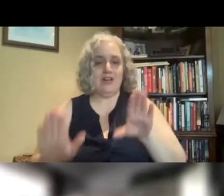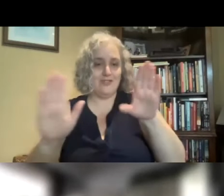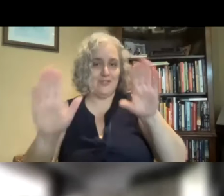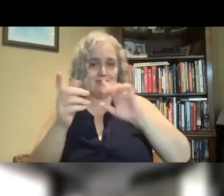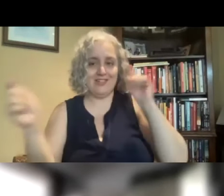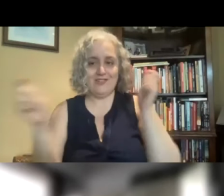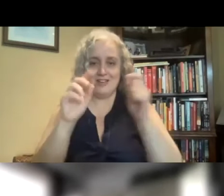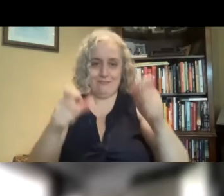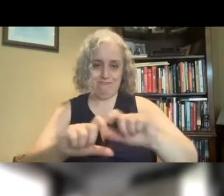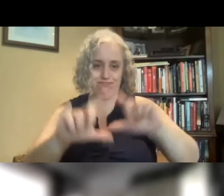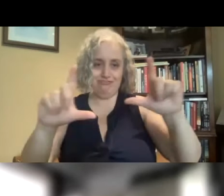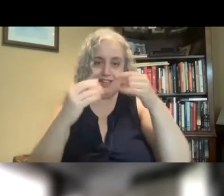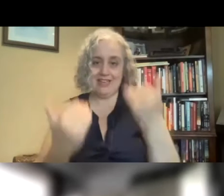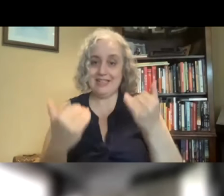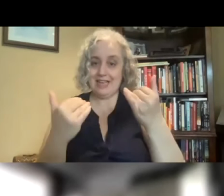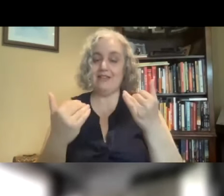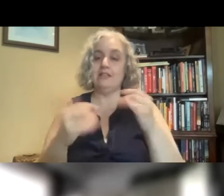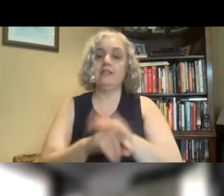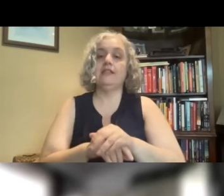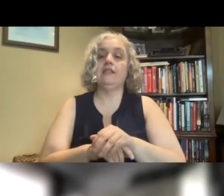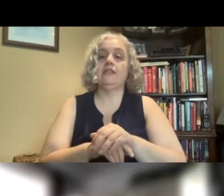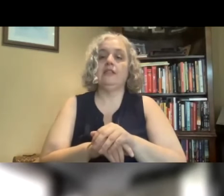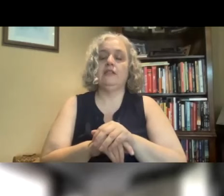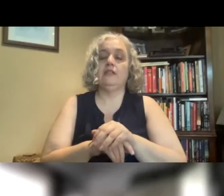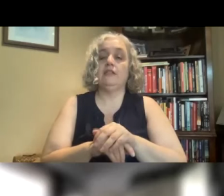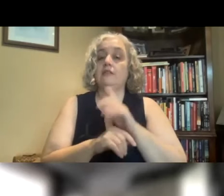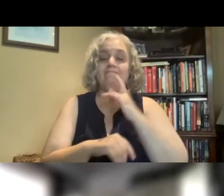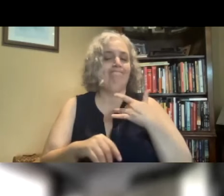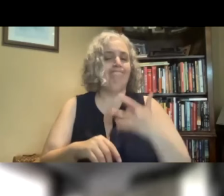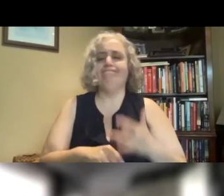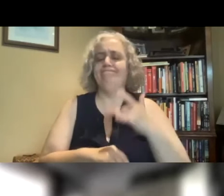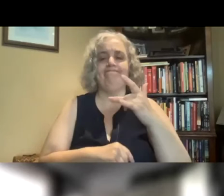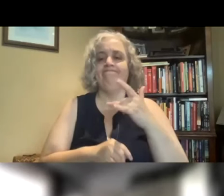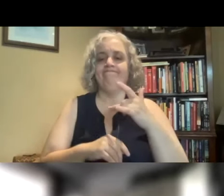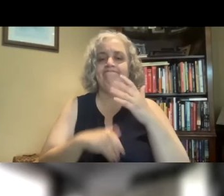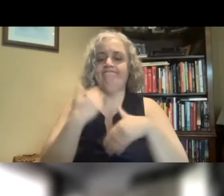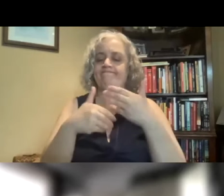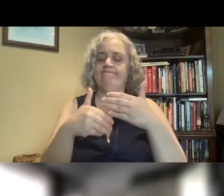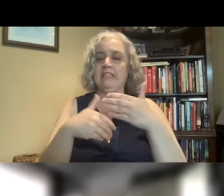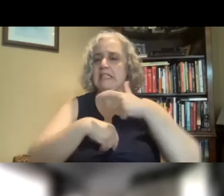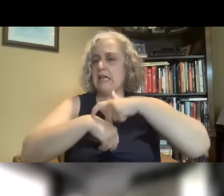We don't usually take a lot of time to introduce people,